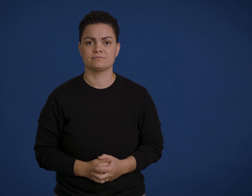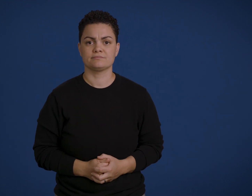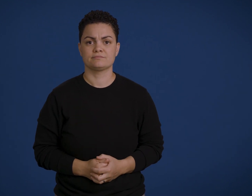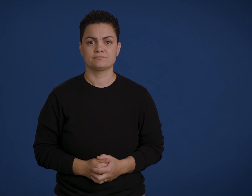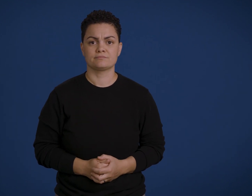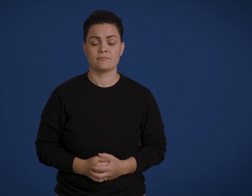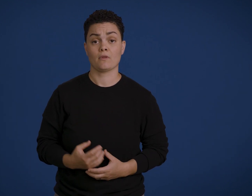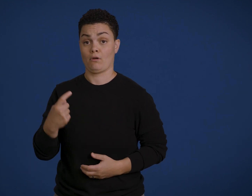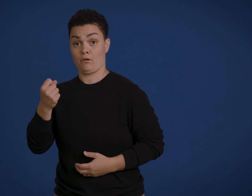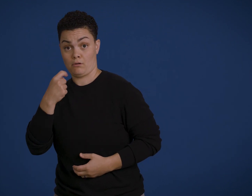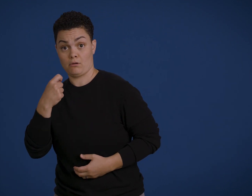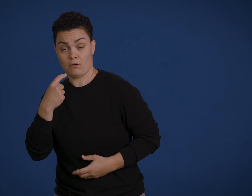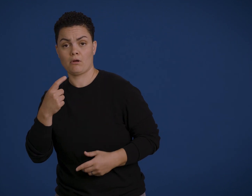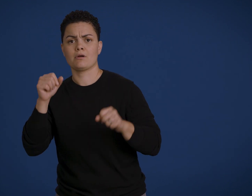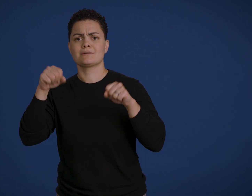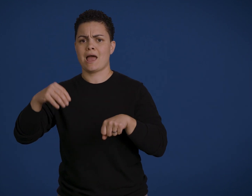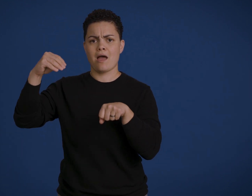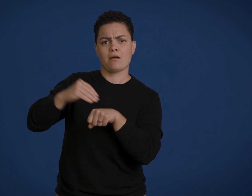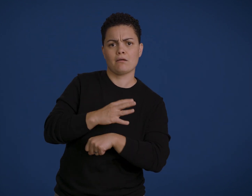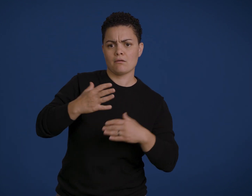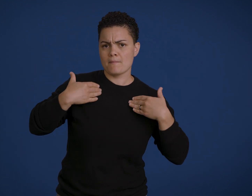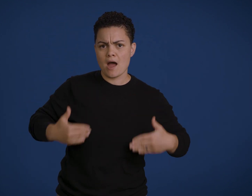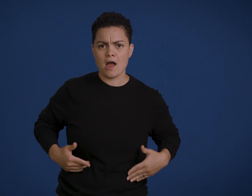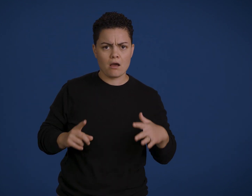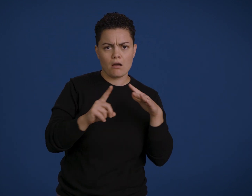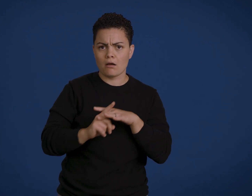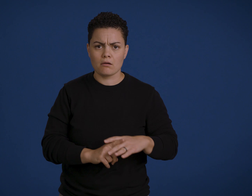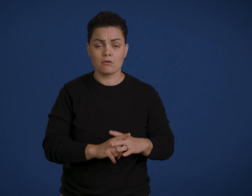As with any medication, side effects can occur.